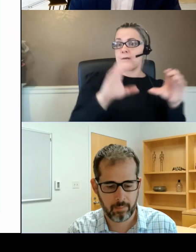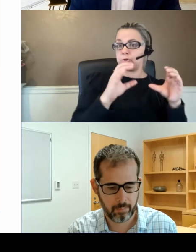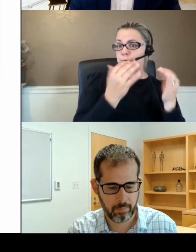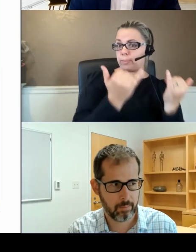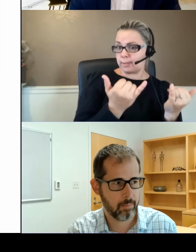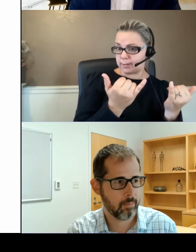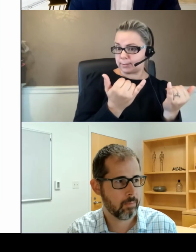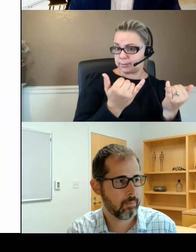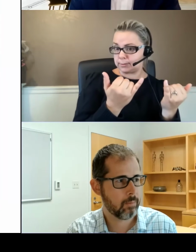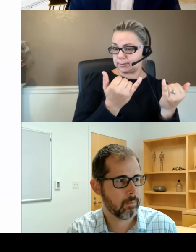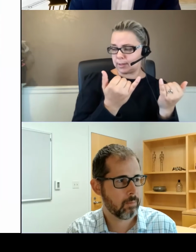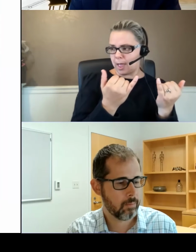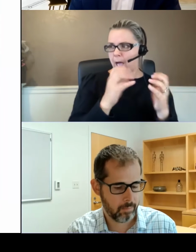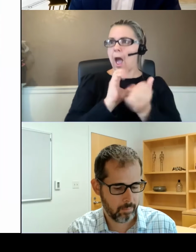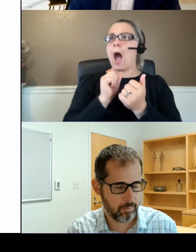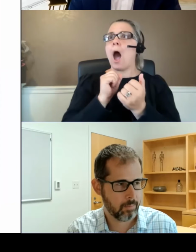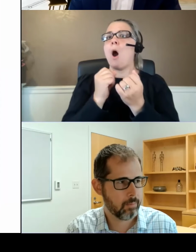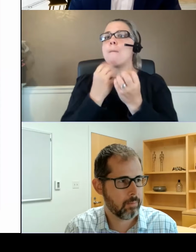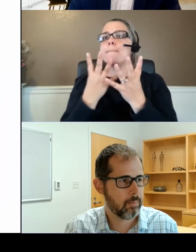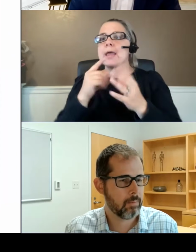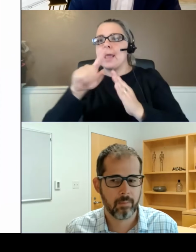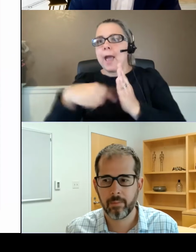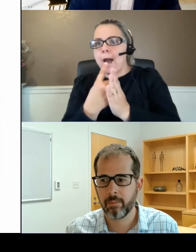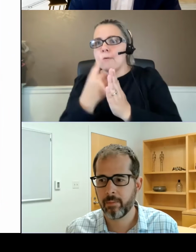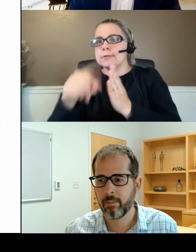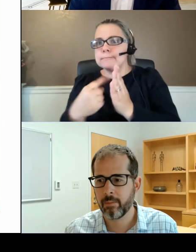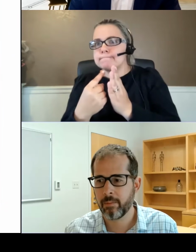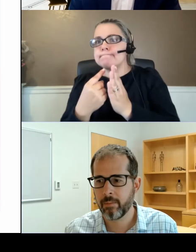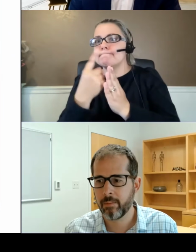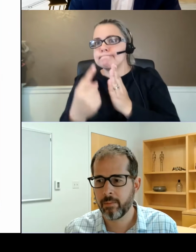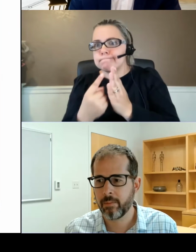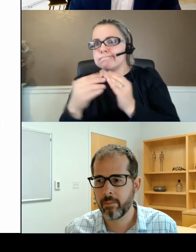of people with disabilities what can we say about how many hours it will take per week for someone